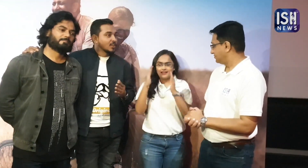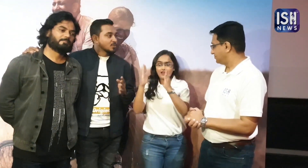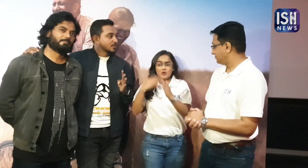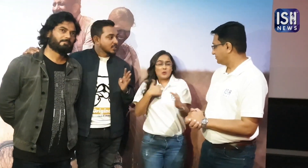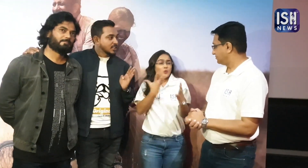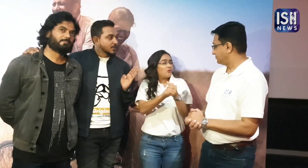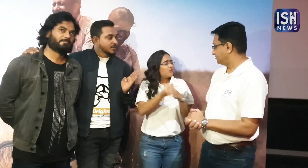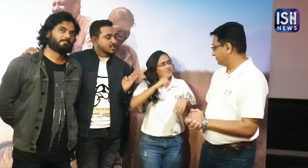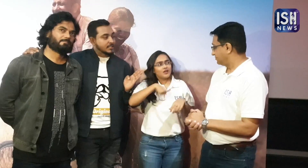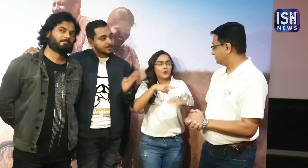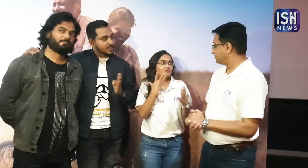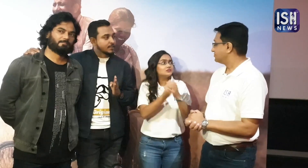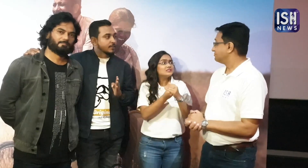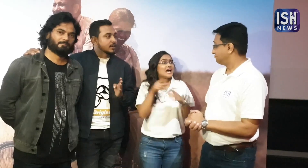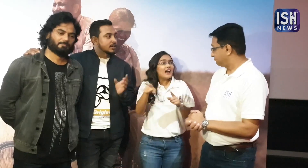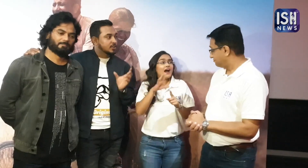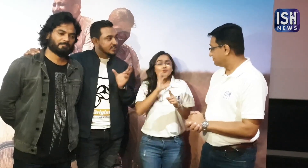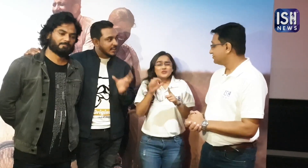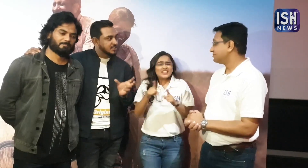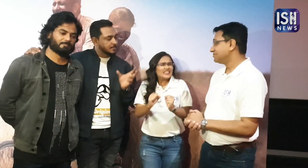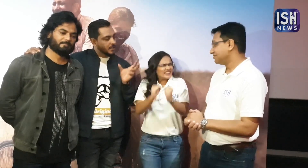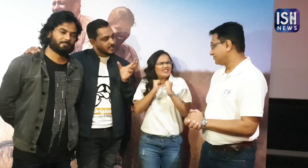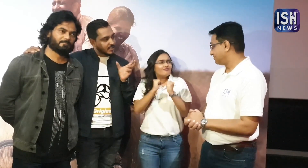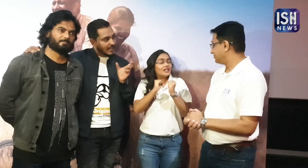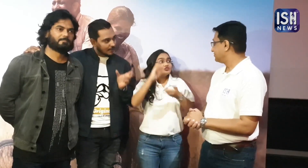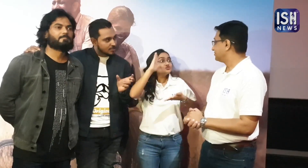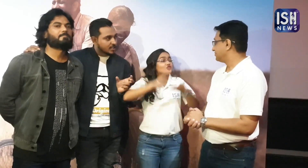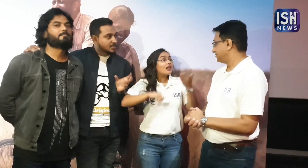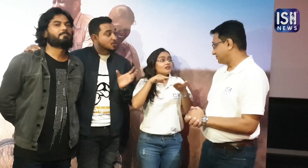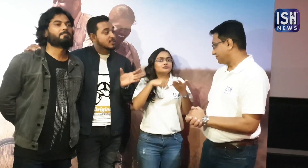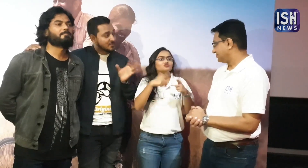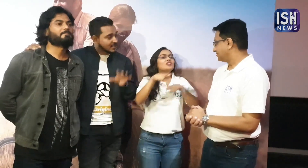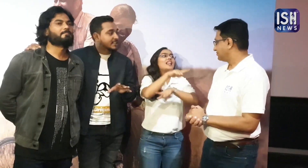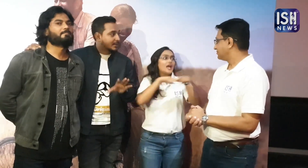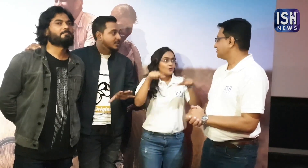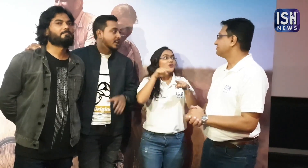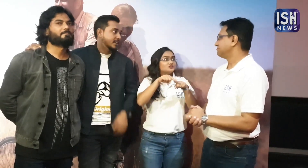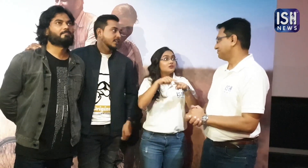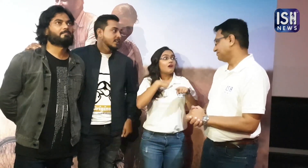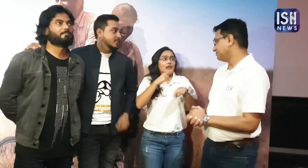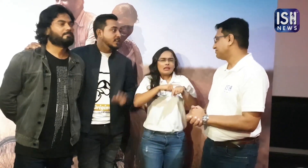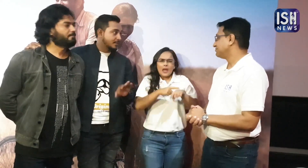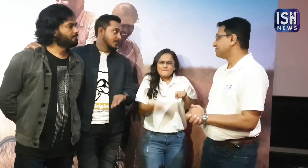I feel the most important part about the film was the language. We gave all our time to it.